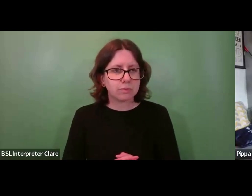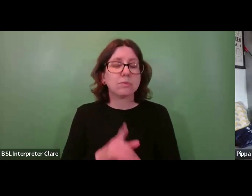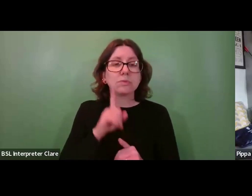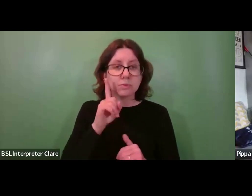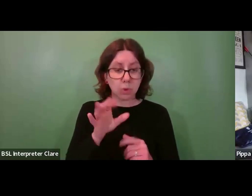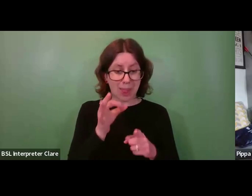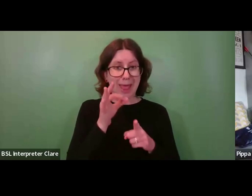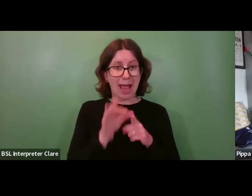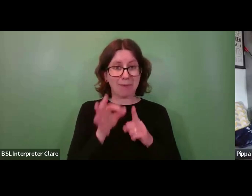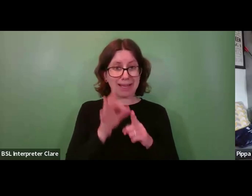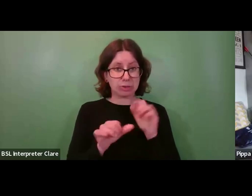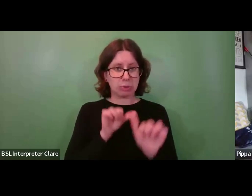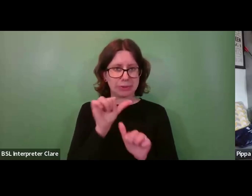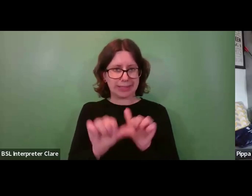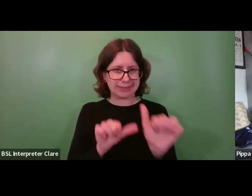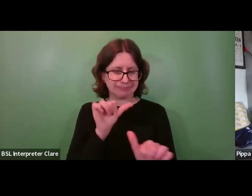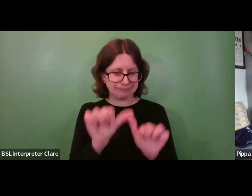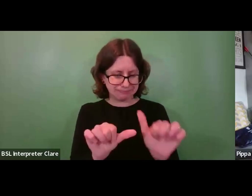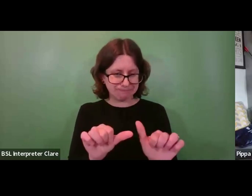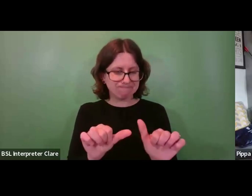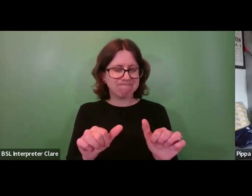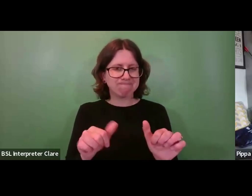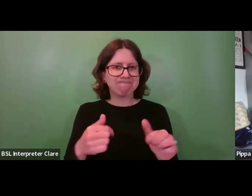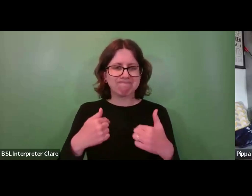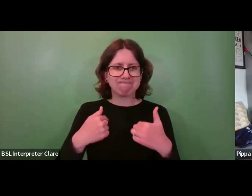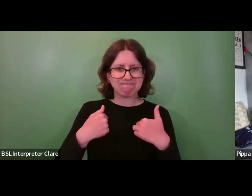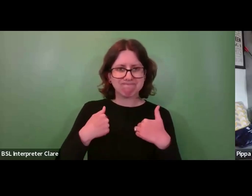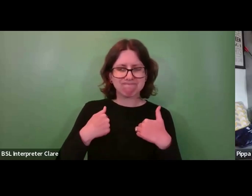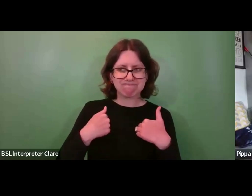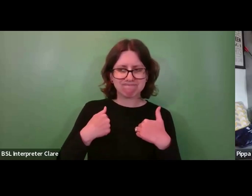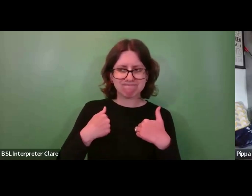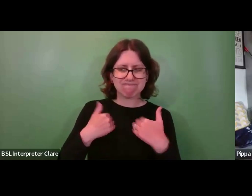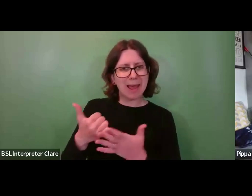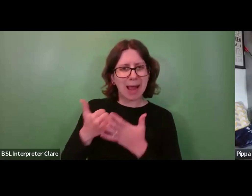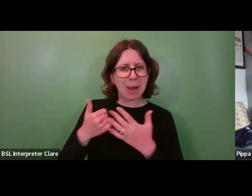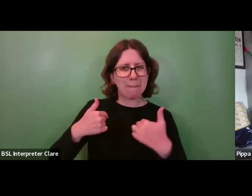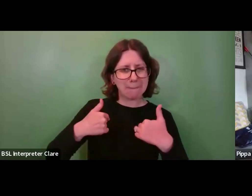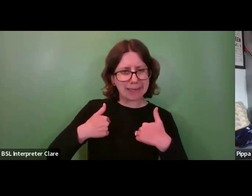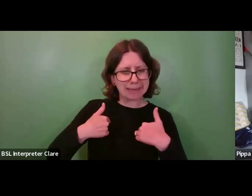process as well. I found it really helpful over time to take all of the